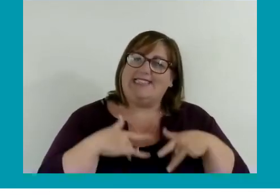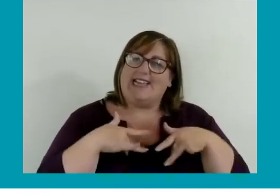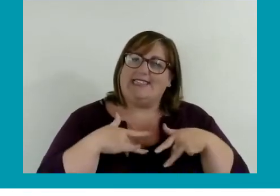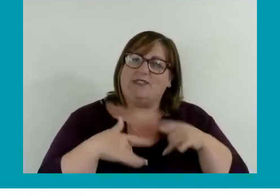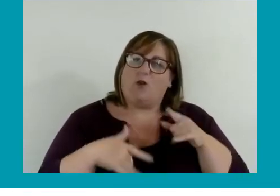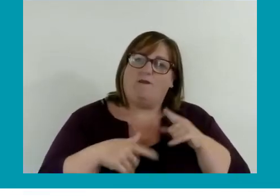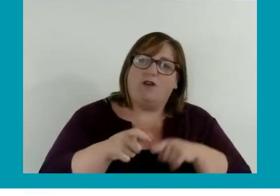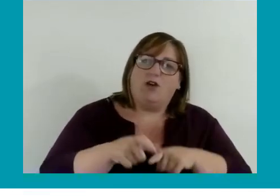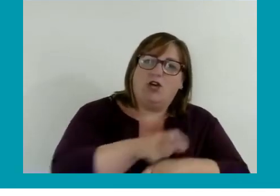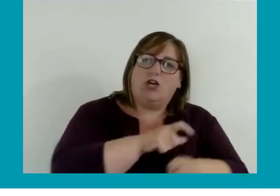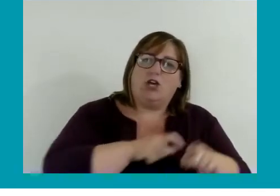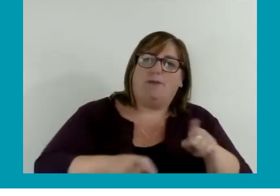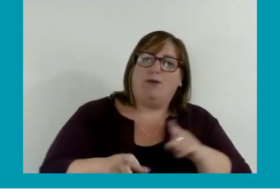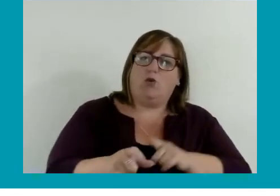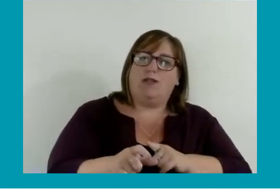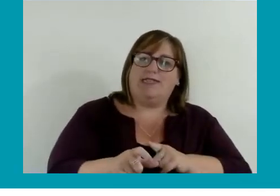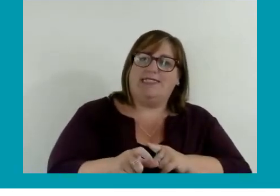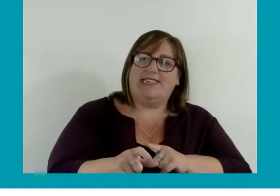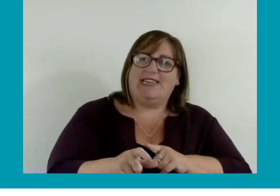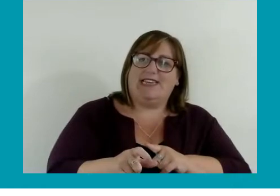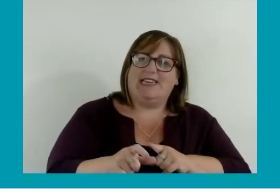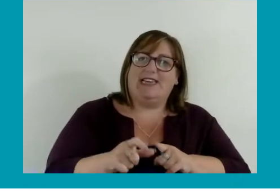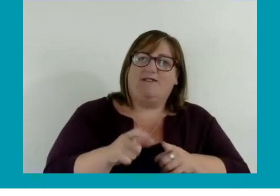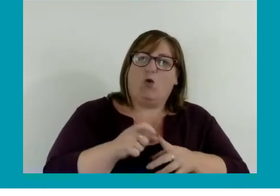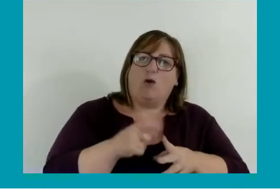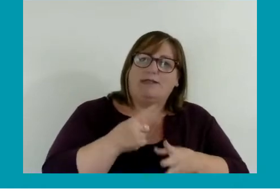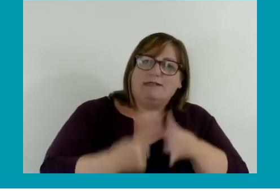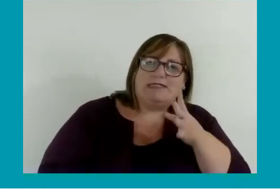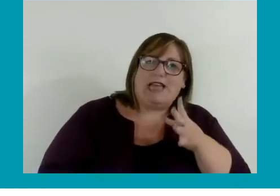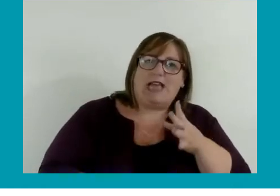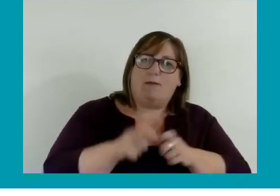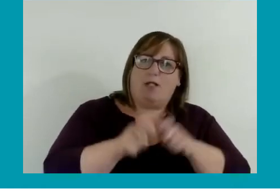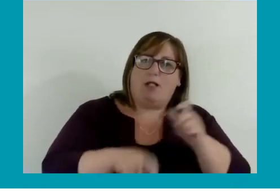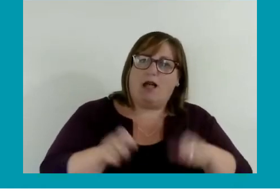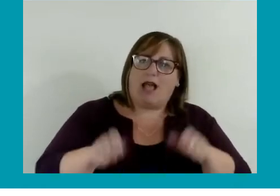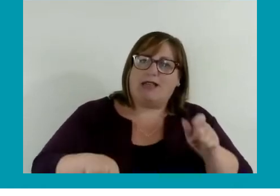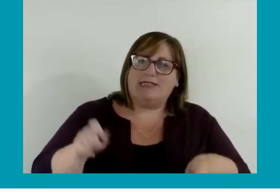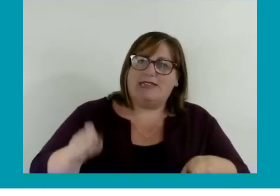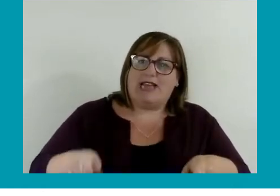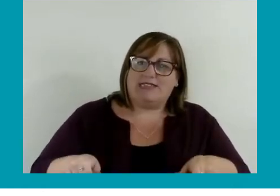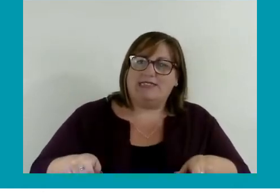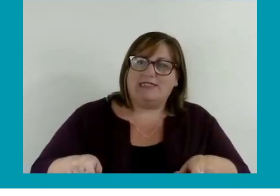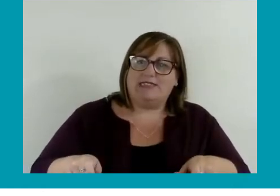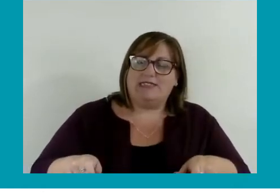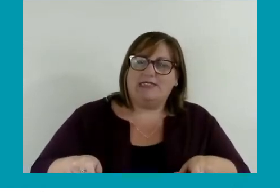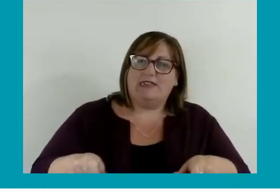uh our disabled candidates to to to opportunities can you tell our viewers a little bit more about